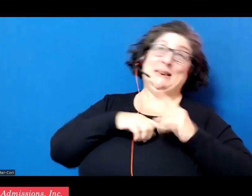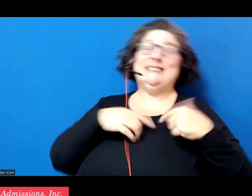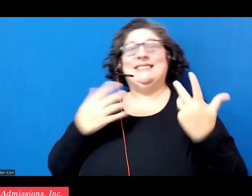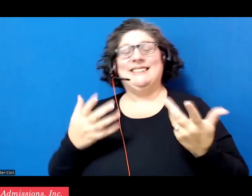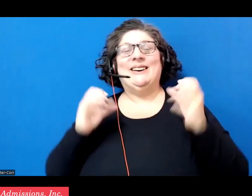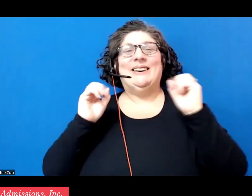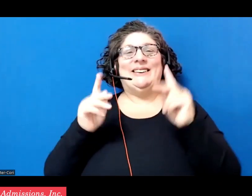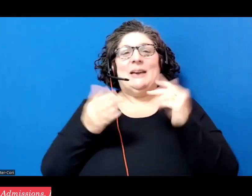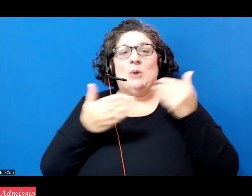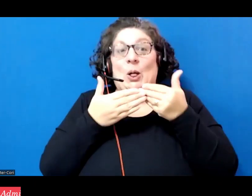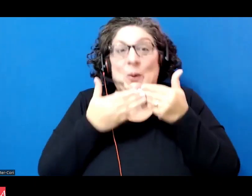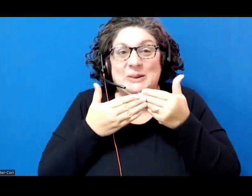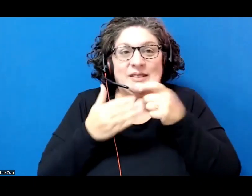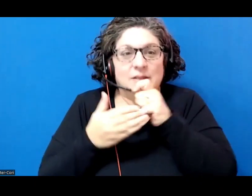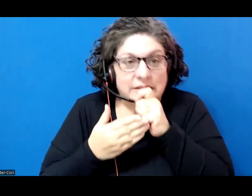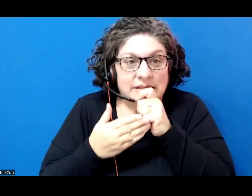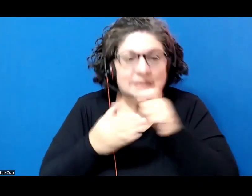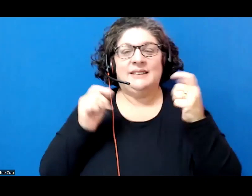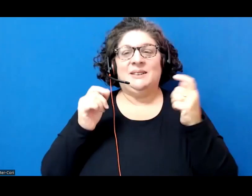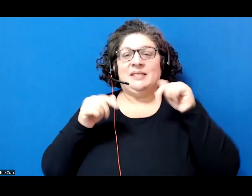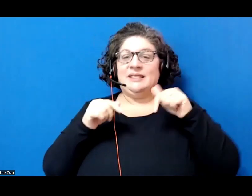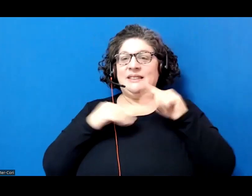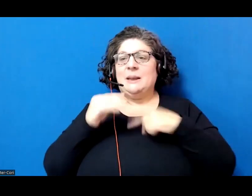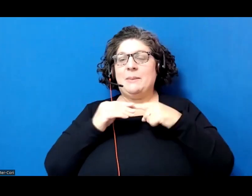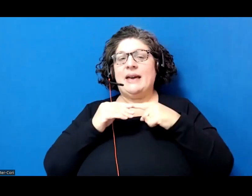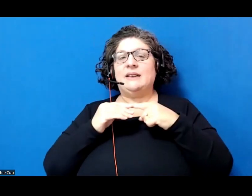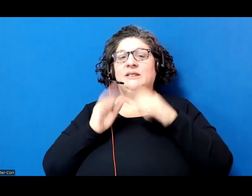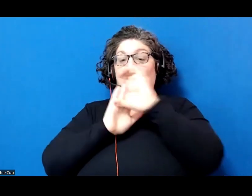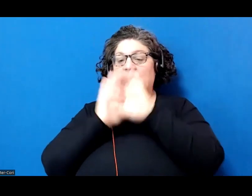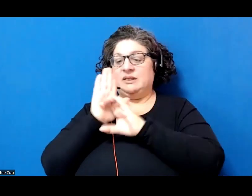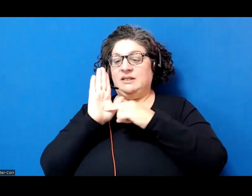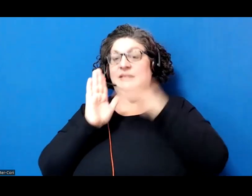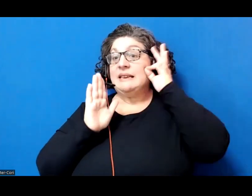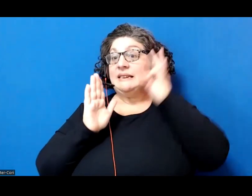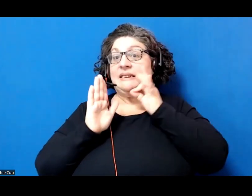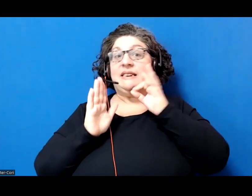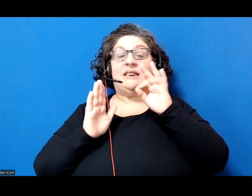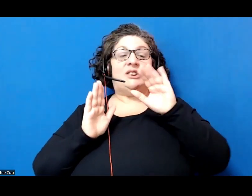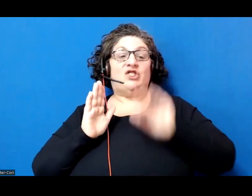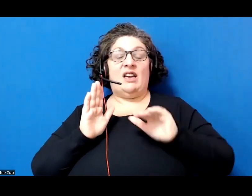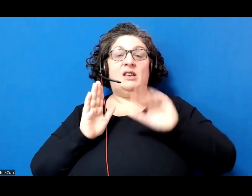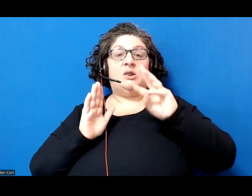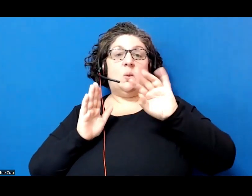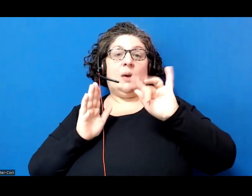Okay. Little closer. So this is about the Constitutionality of the Indian Child Welfare Act, which is really